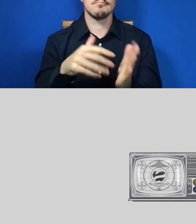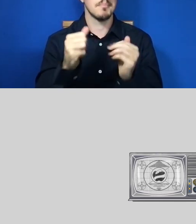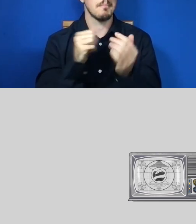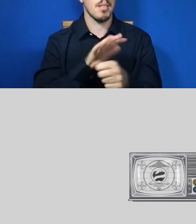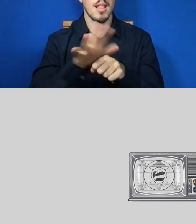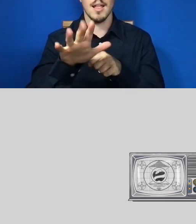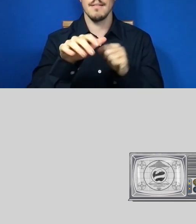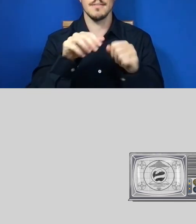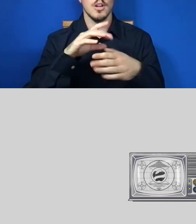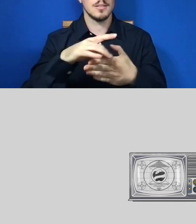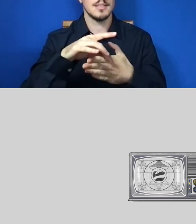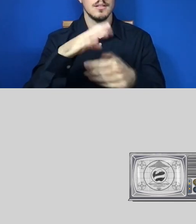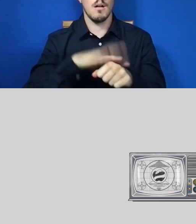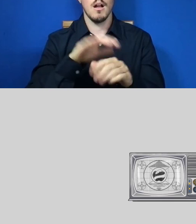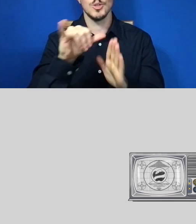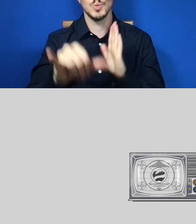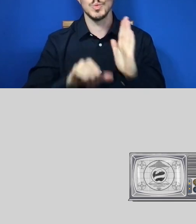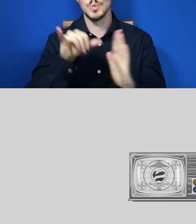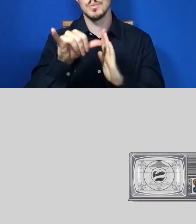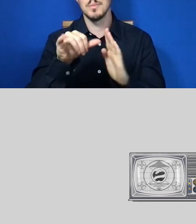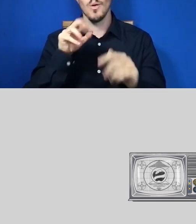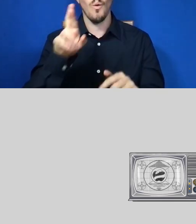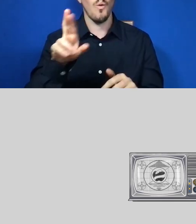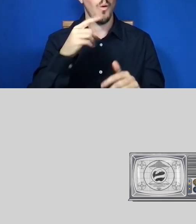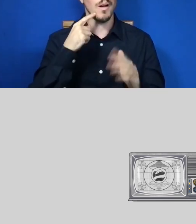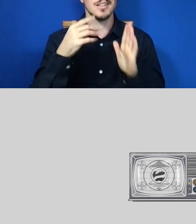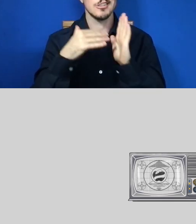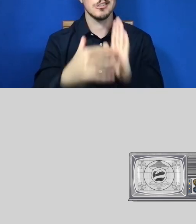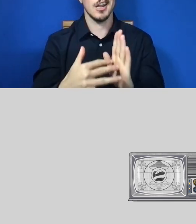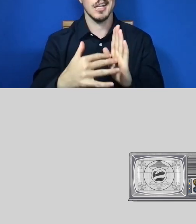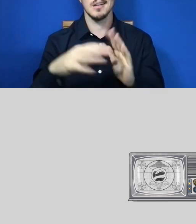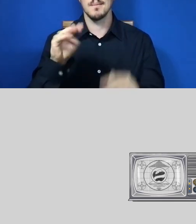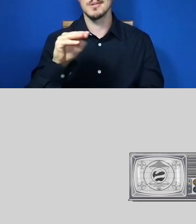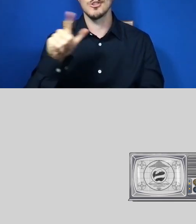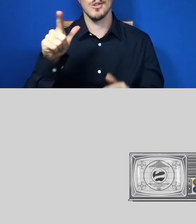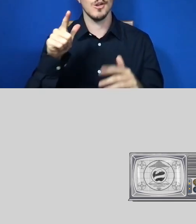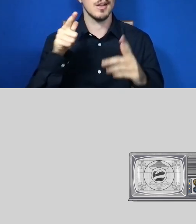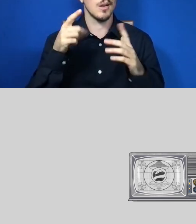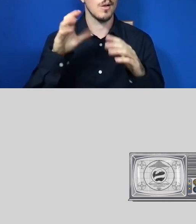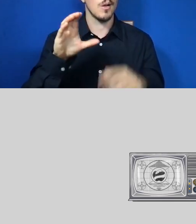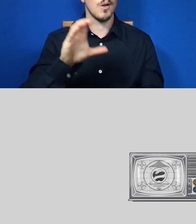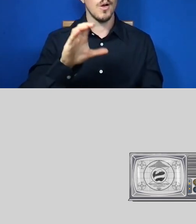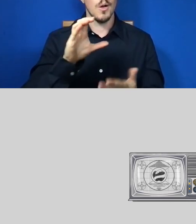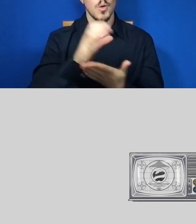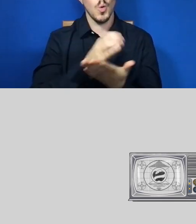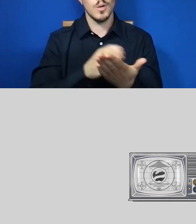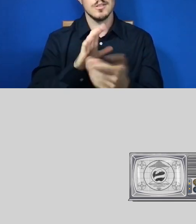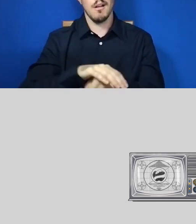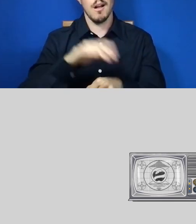of machine learning content on YouTube. Or you can study the machine learning crash course by Google